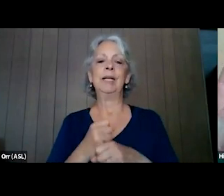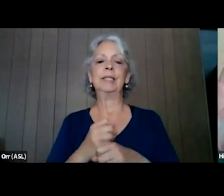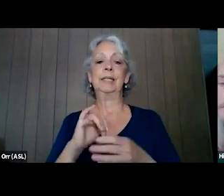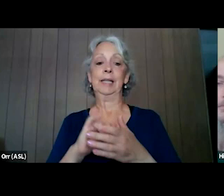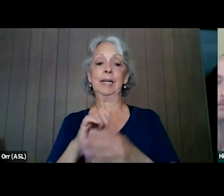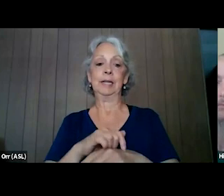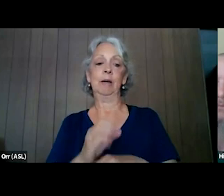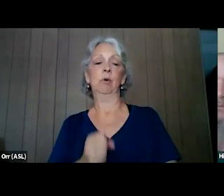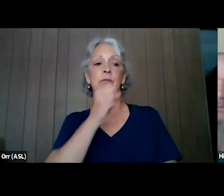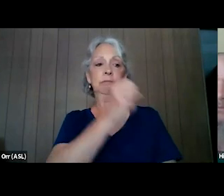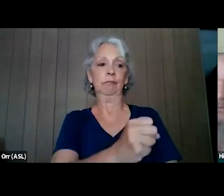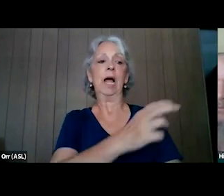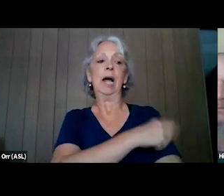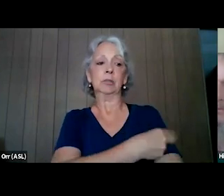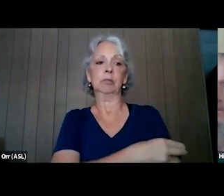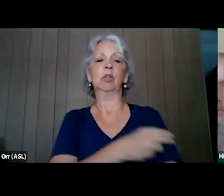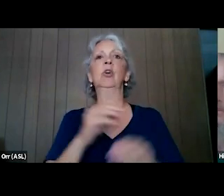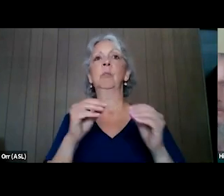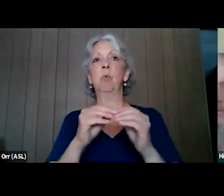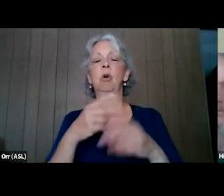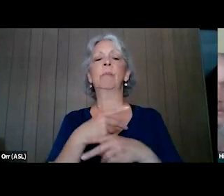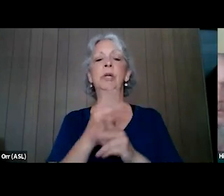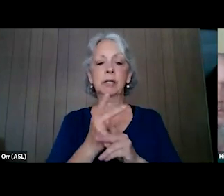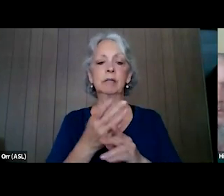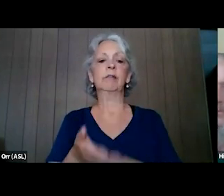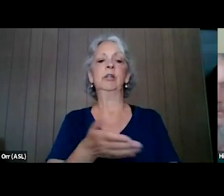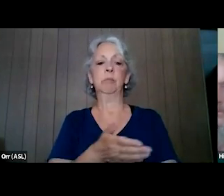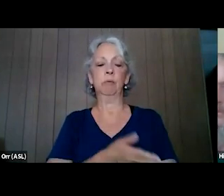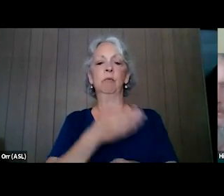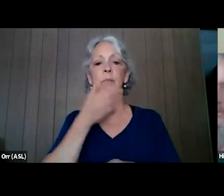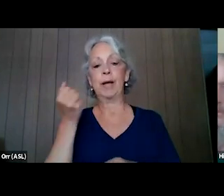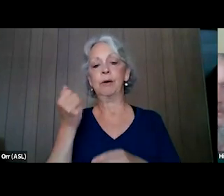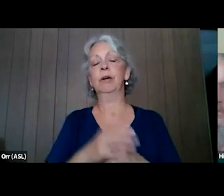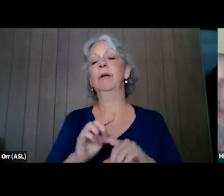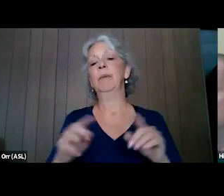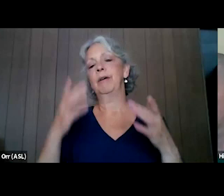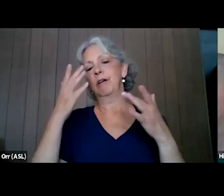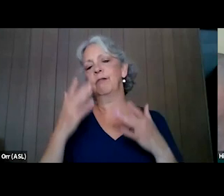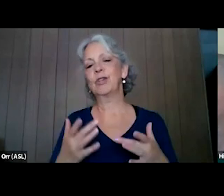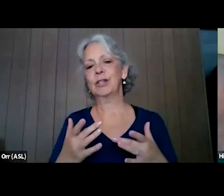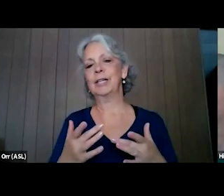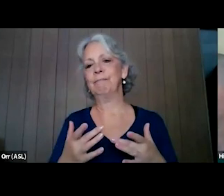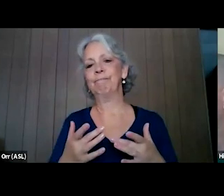and so much more supportive for when our patients actually need to go to the hospital. Unfortunately there are a lot of people